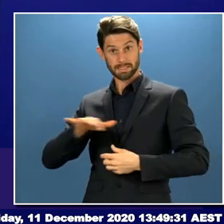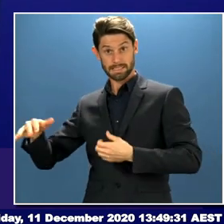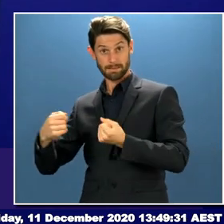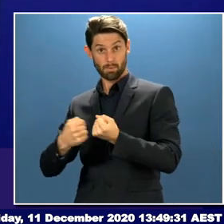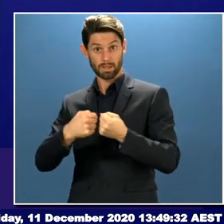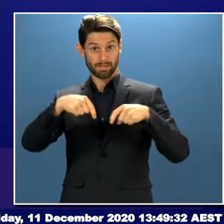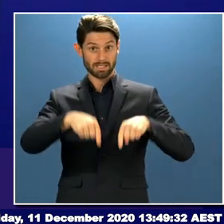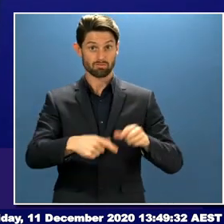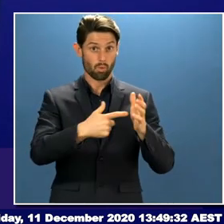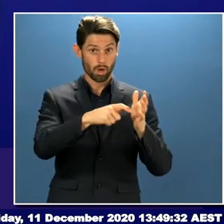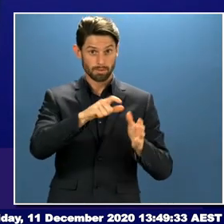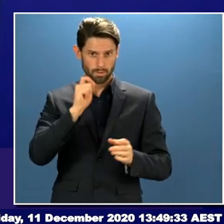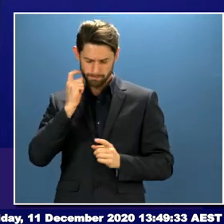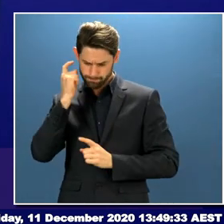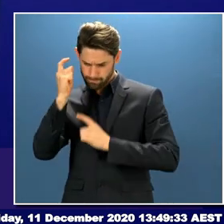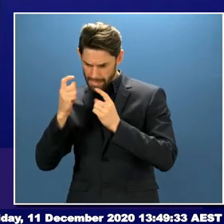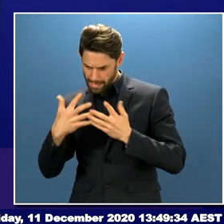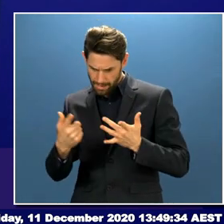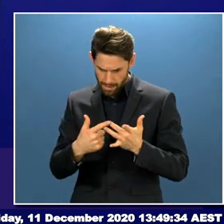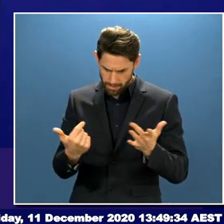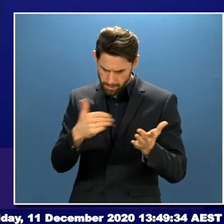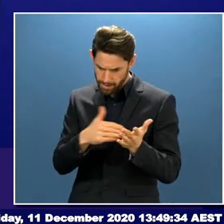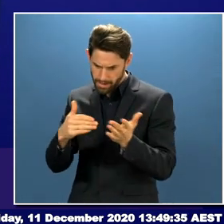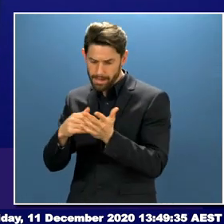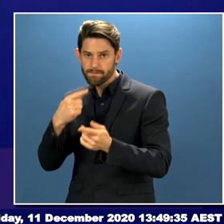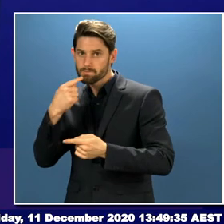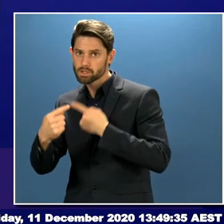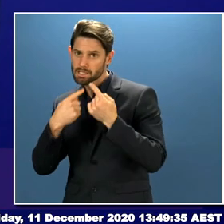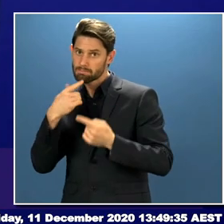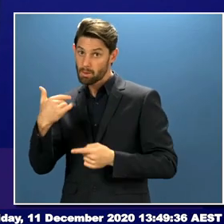material produced and determine if additional steps need to be taken.